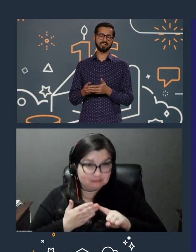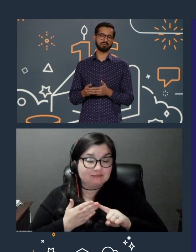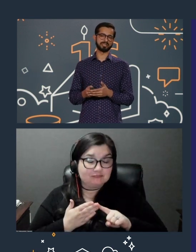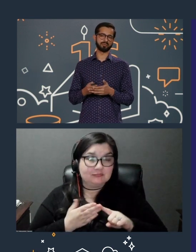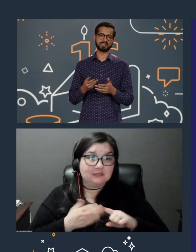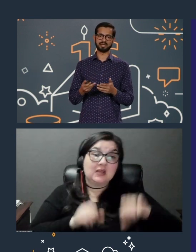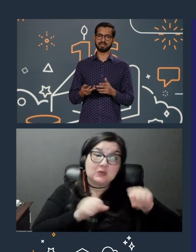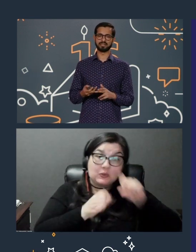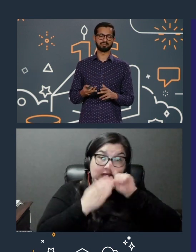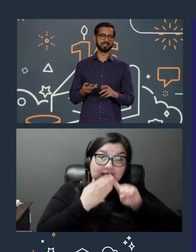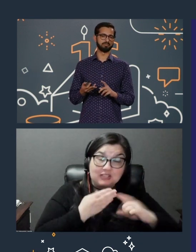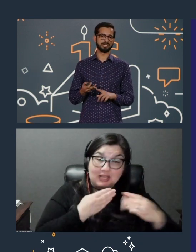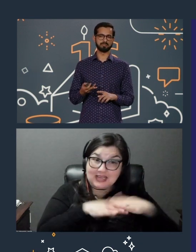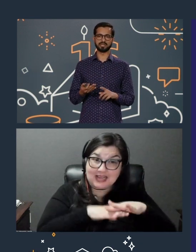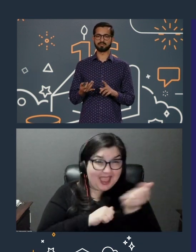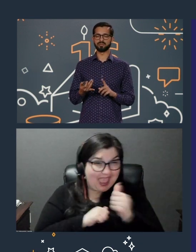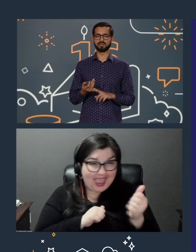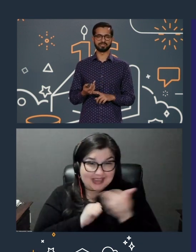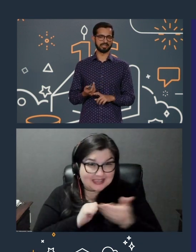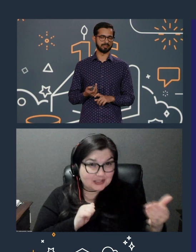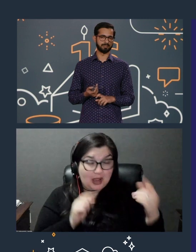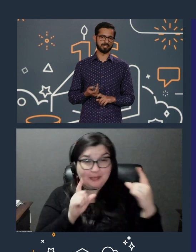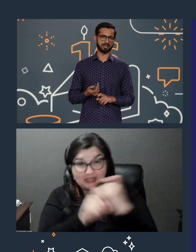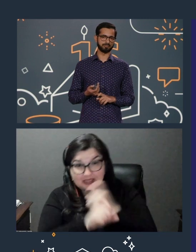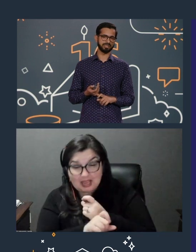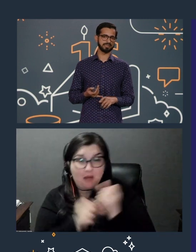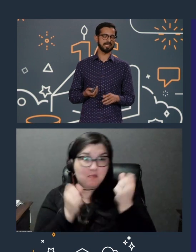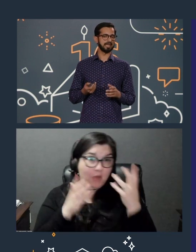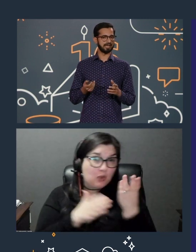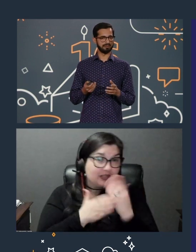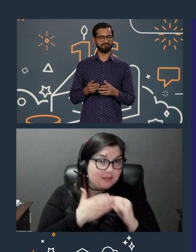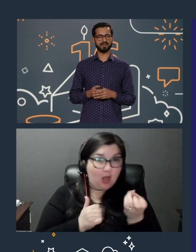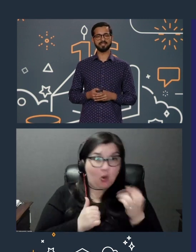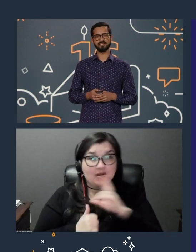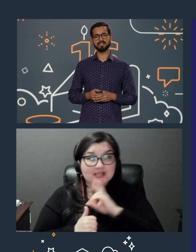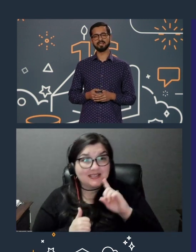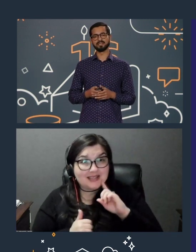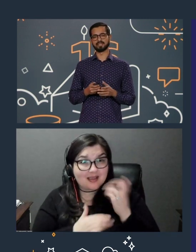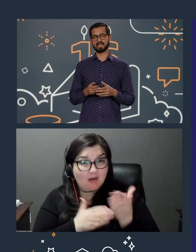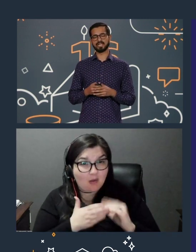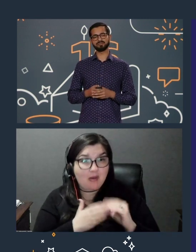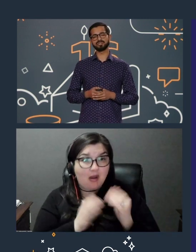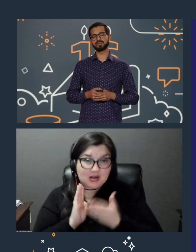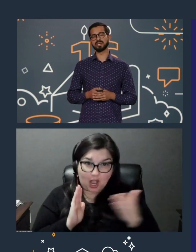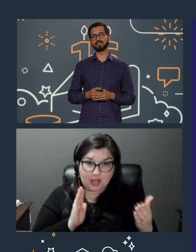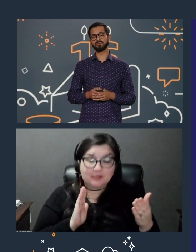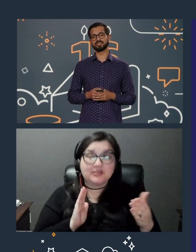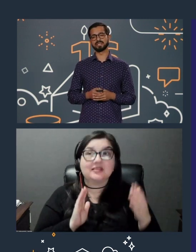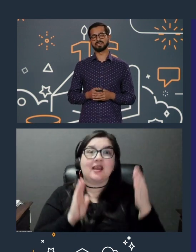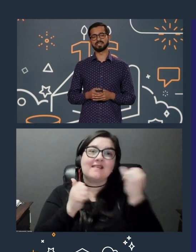whether encrypted multi-part upload or single part objects. And finally, the enhancements to AWS SDK and S3 API